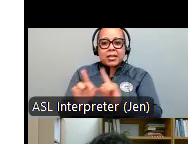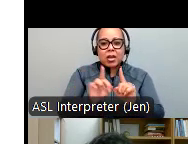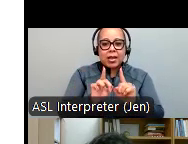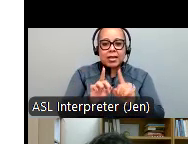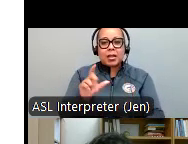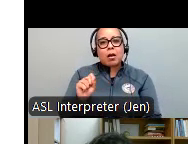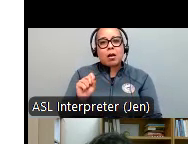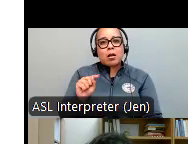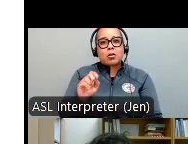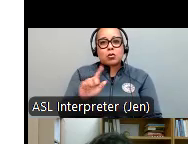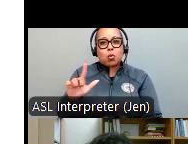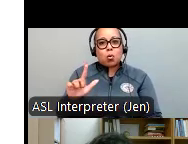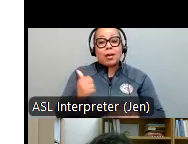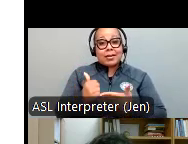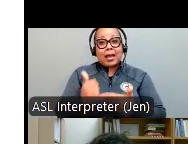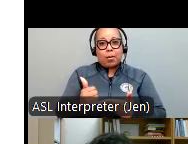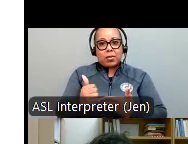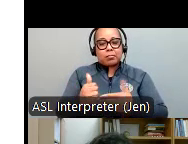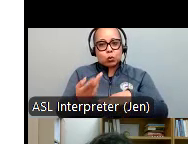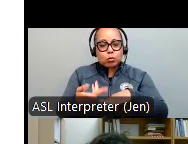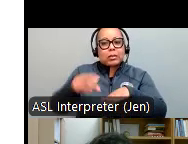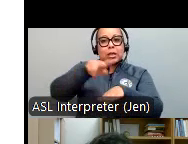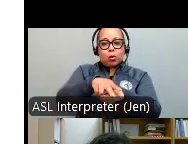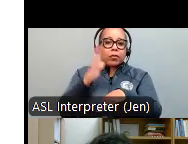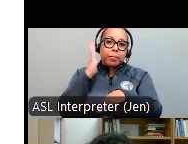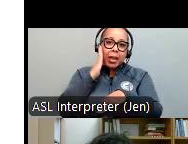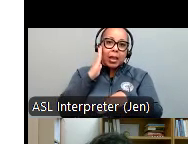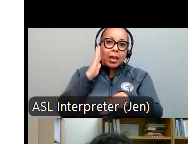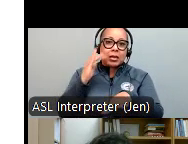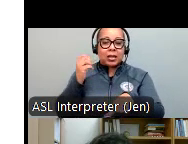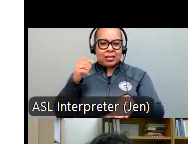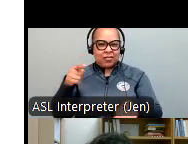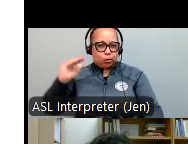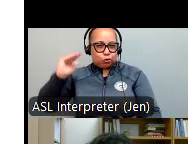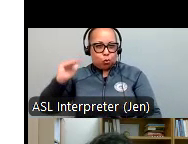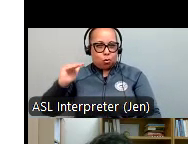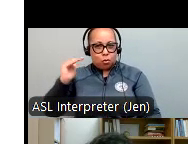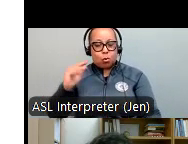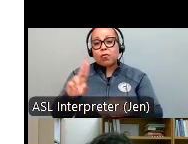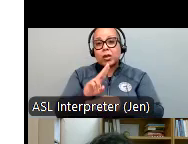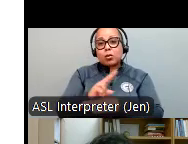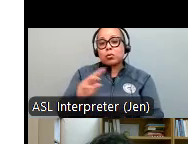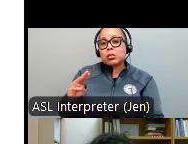to help them get on to the bed, if they are of short stature or use a mobility device. Even